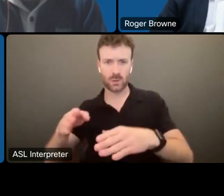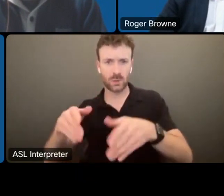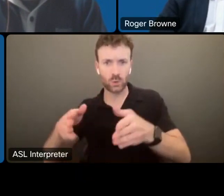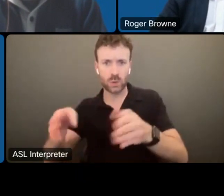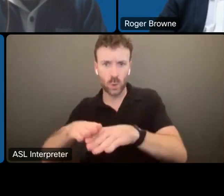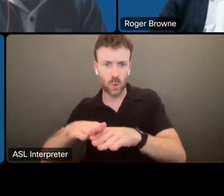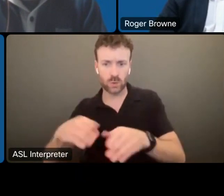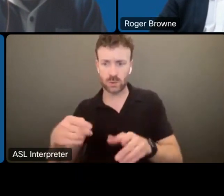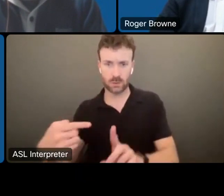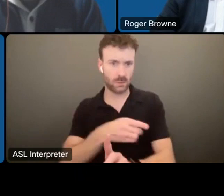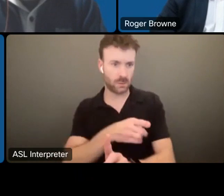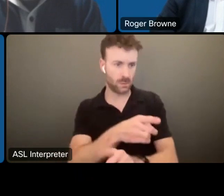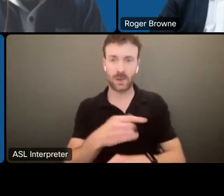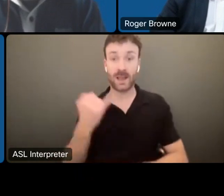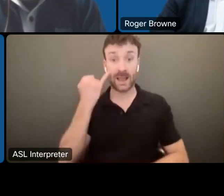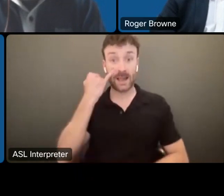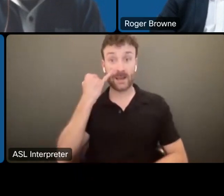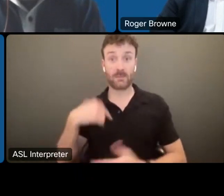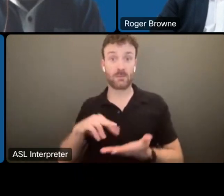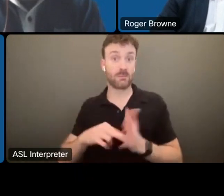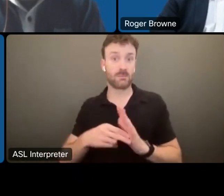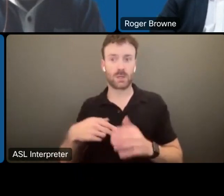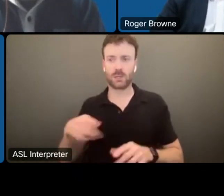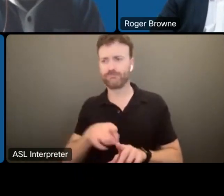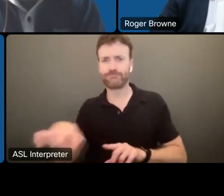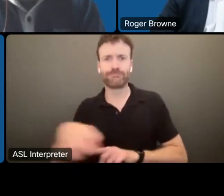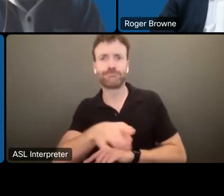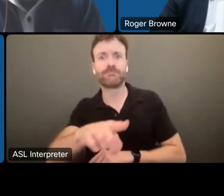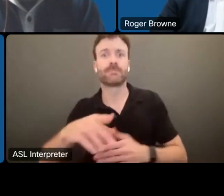As a cyclist you're moving through wards, you're moving across the city often depending